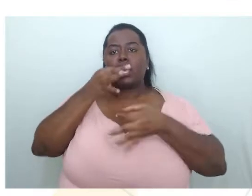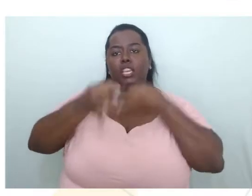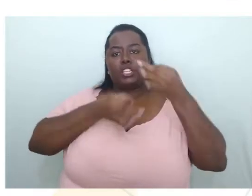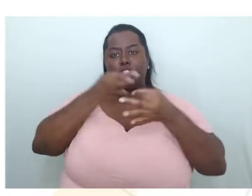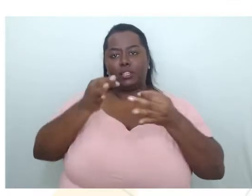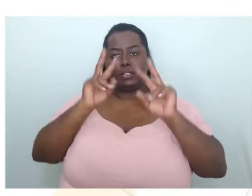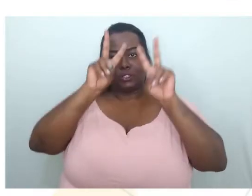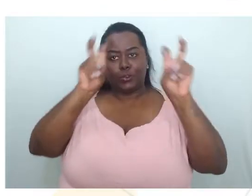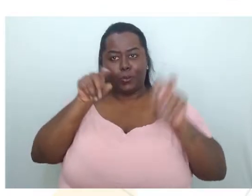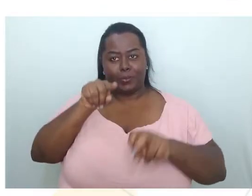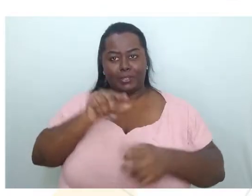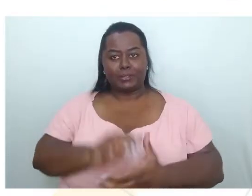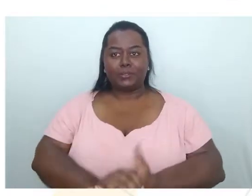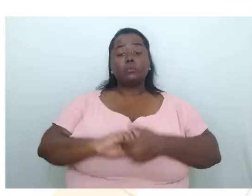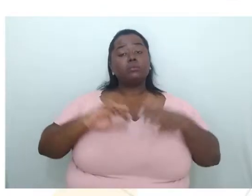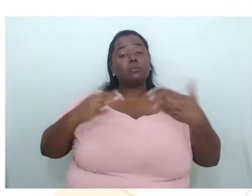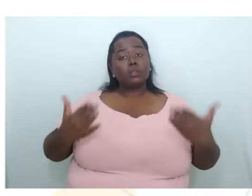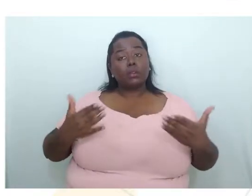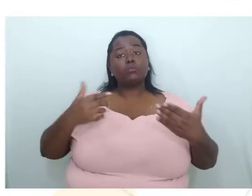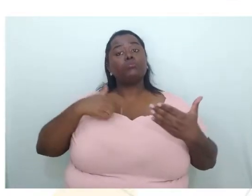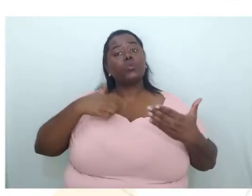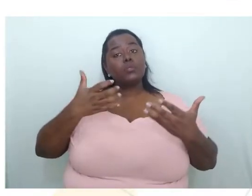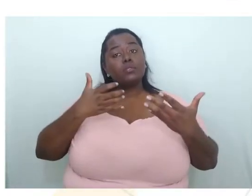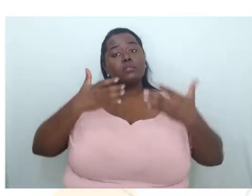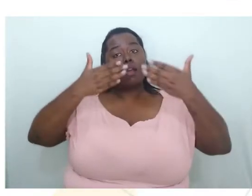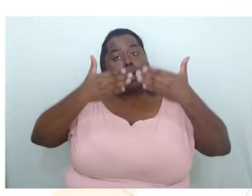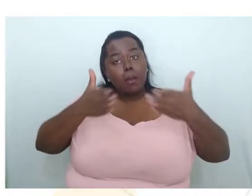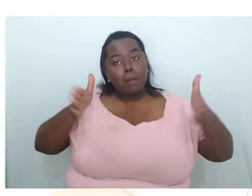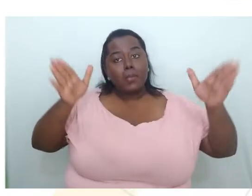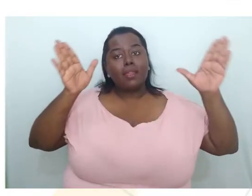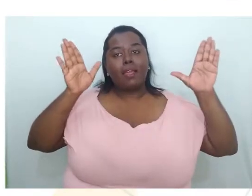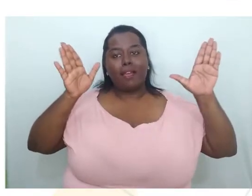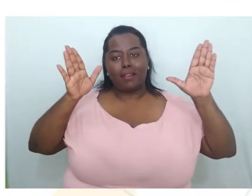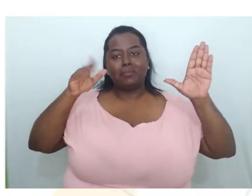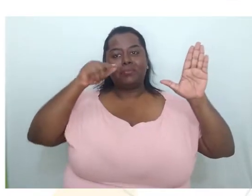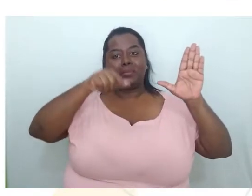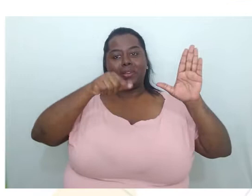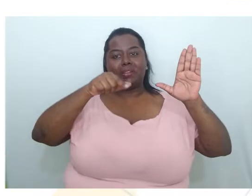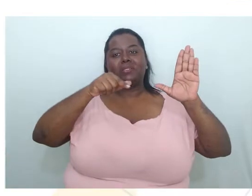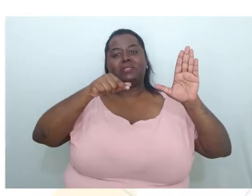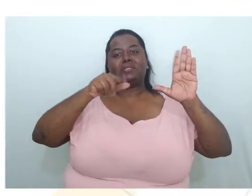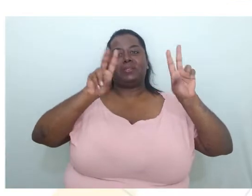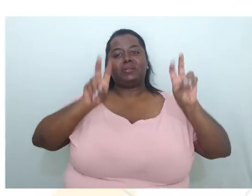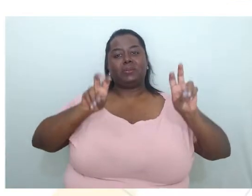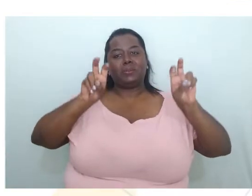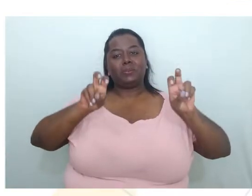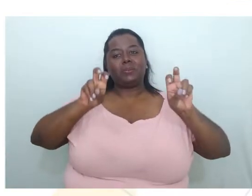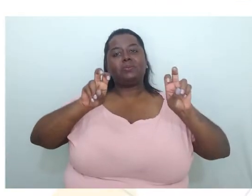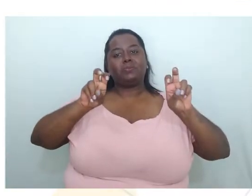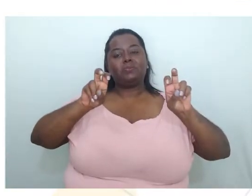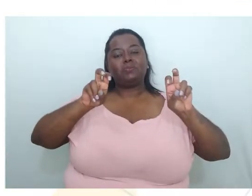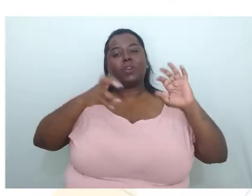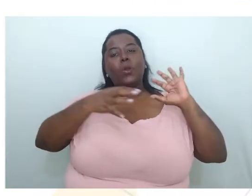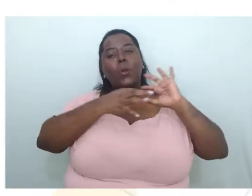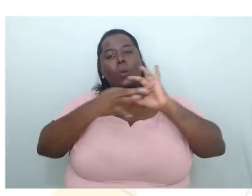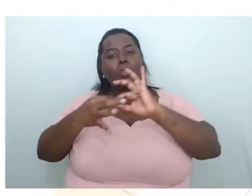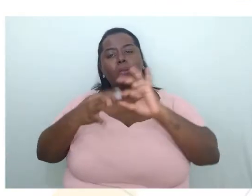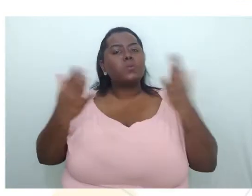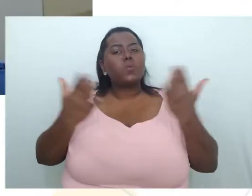So let me then broaden a little bit and talk about what the scope of this is going to be.